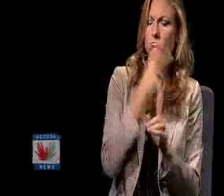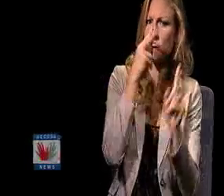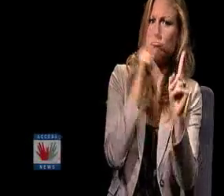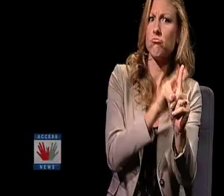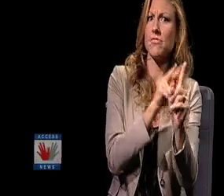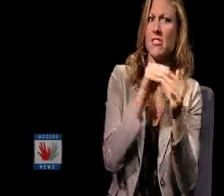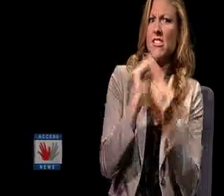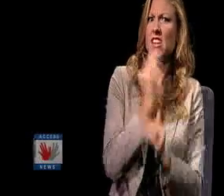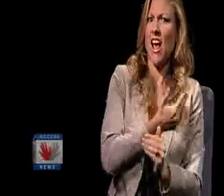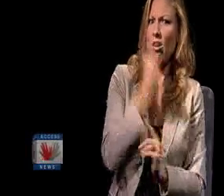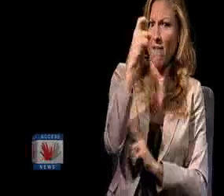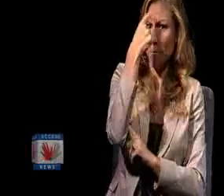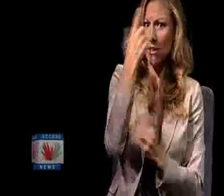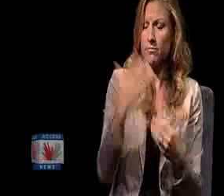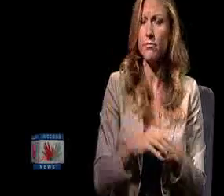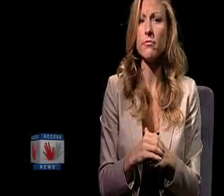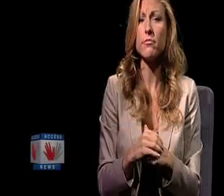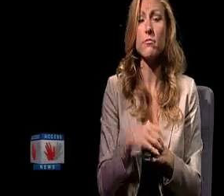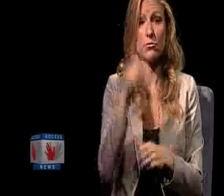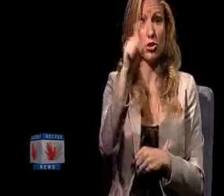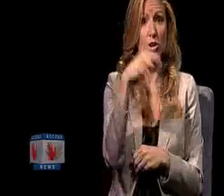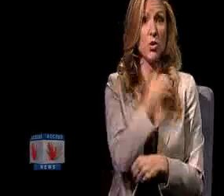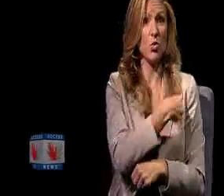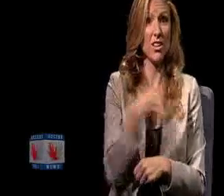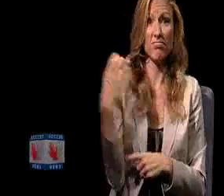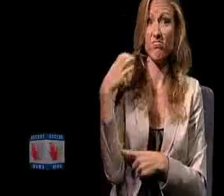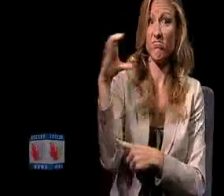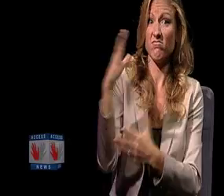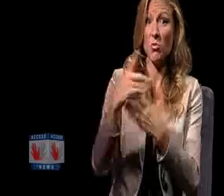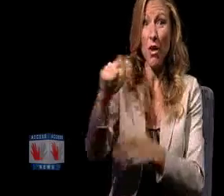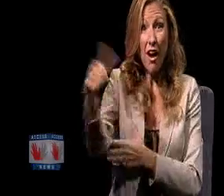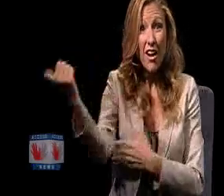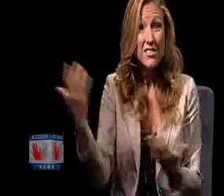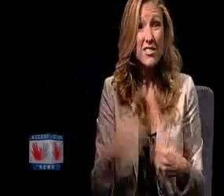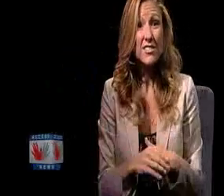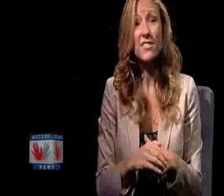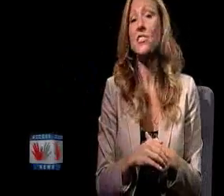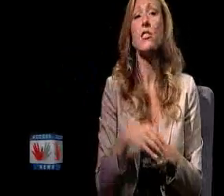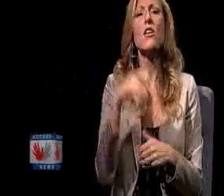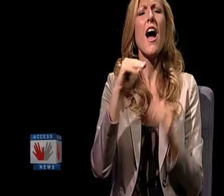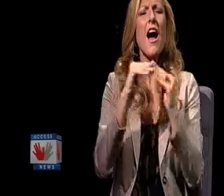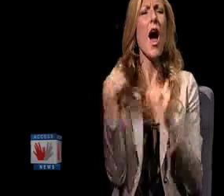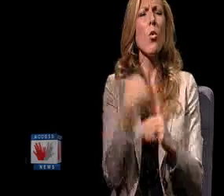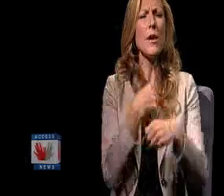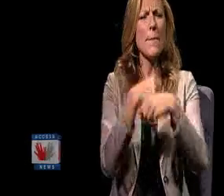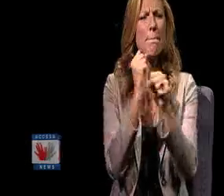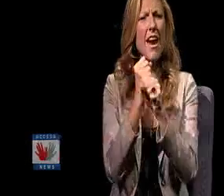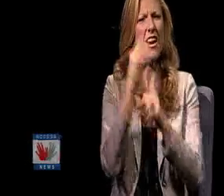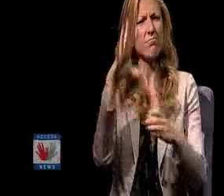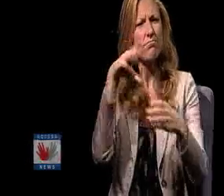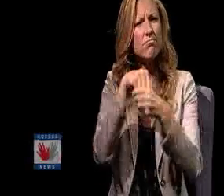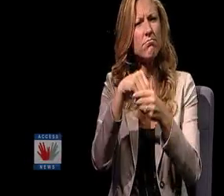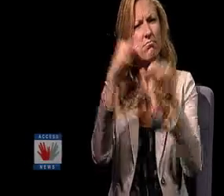meaning we elect the people to represent our interest in government. Should we leave this to someone else?